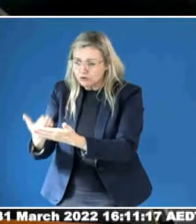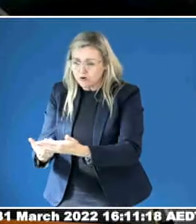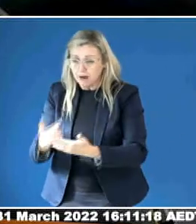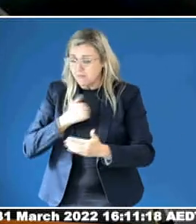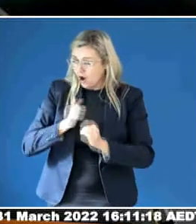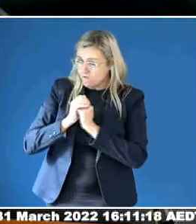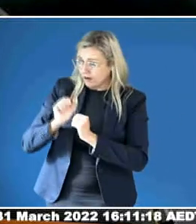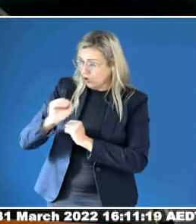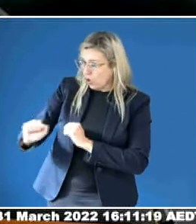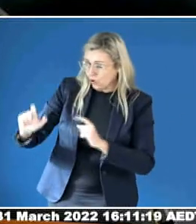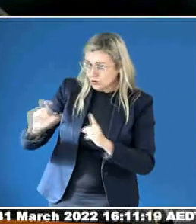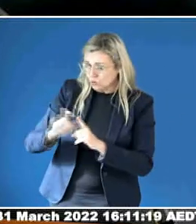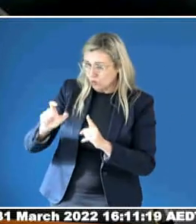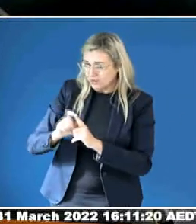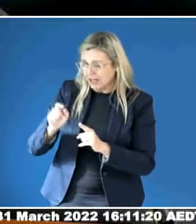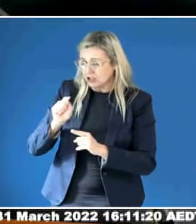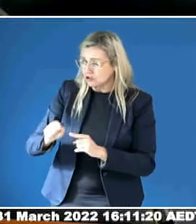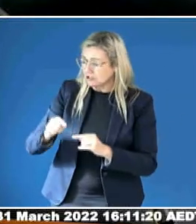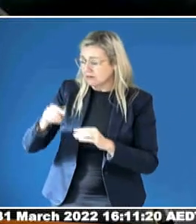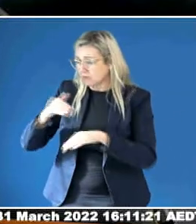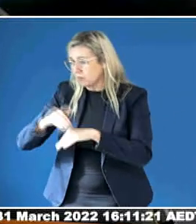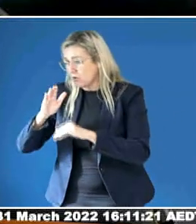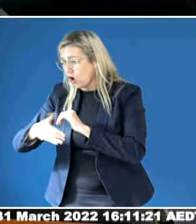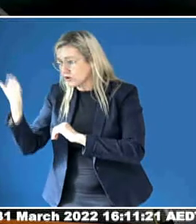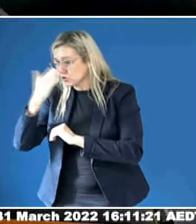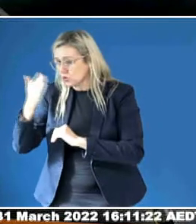giving himself third-degree burns with aerosol spray and, despite that, her parents